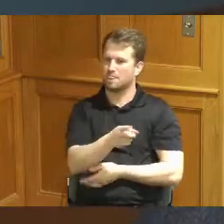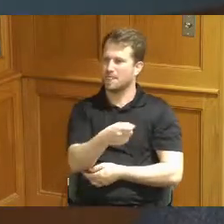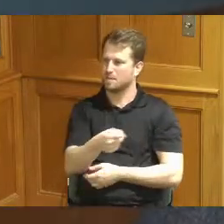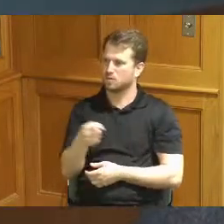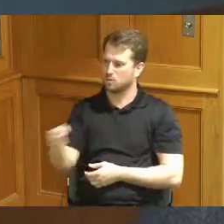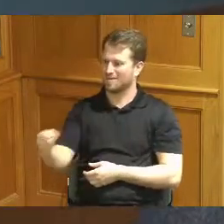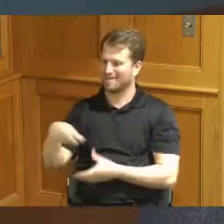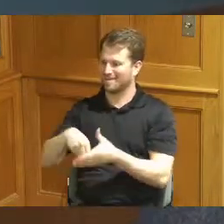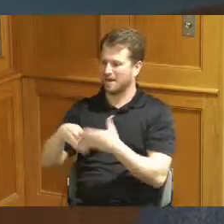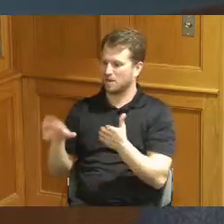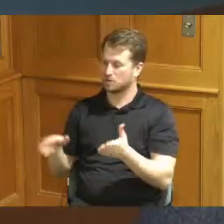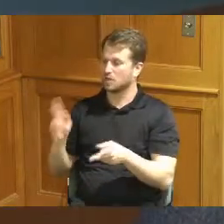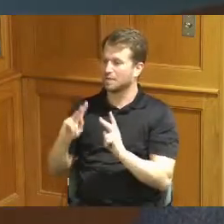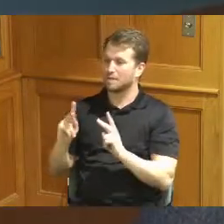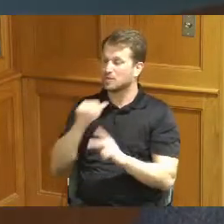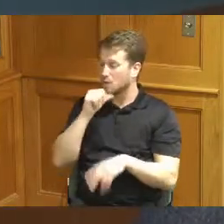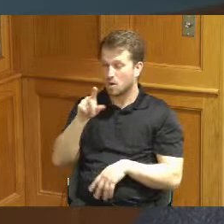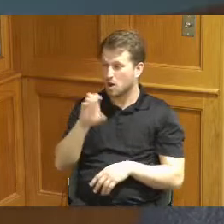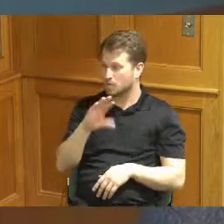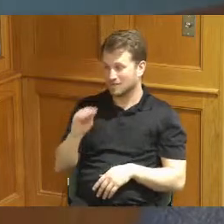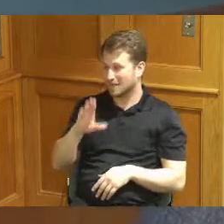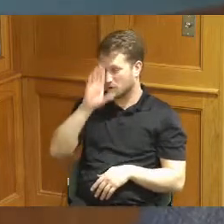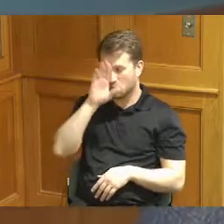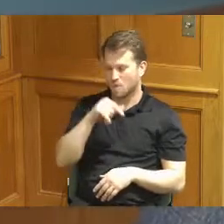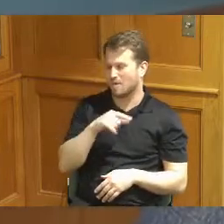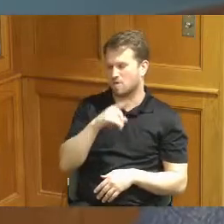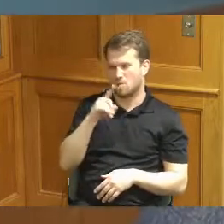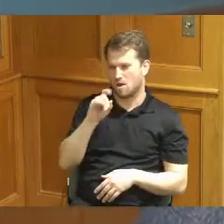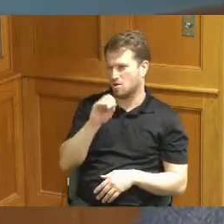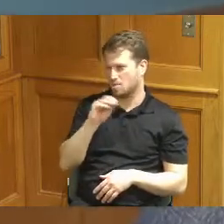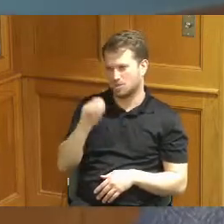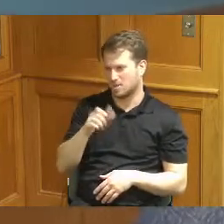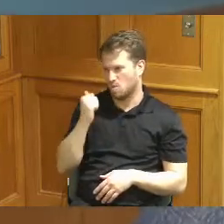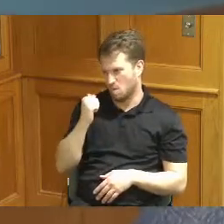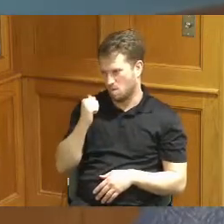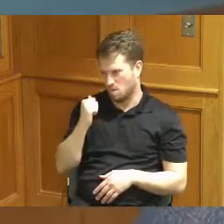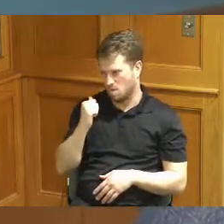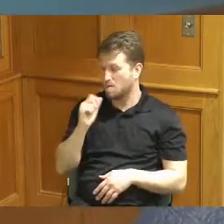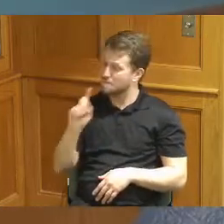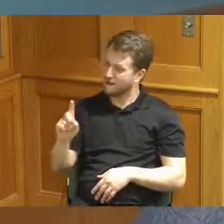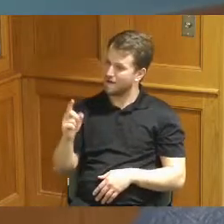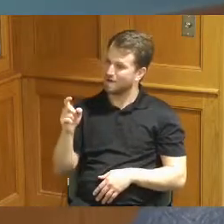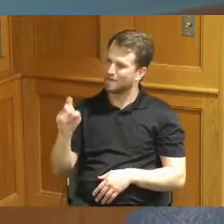even though it's not 100 we know we're not going to get 100 percent but we got to get some help